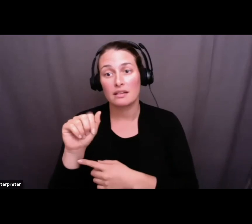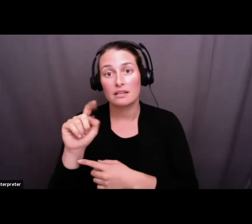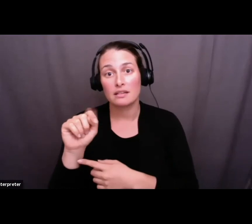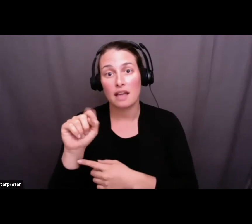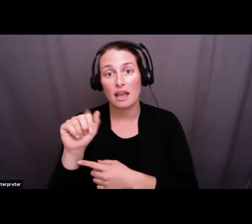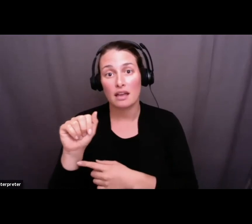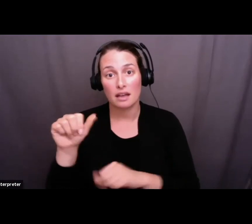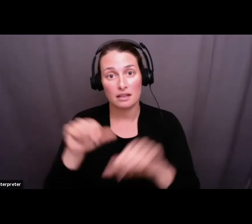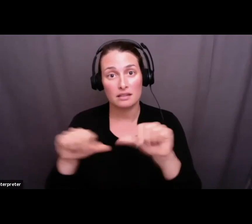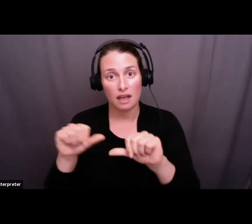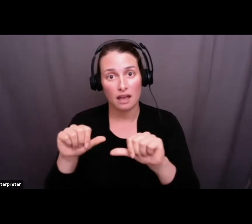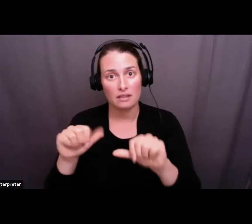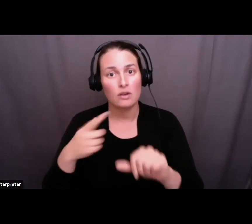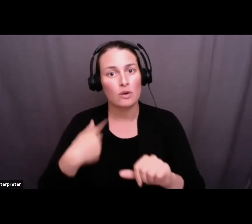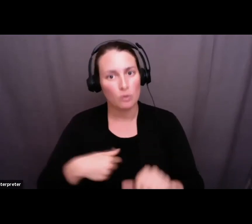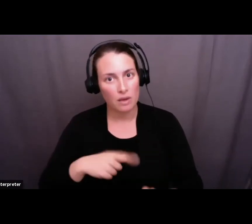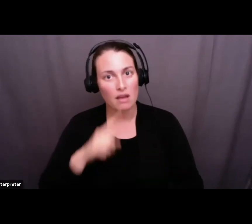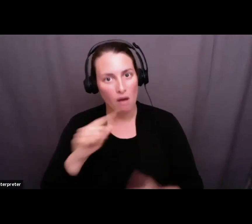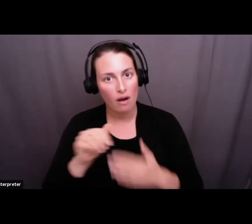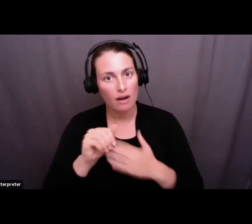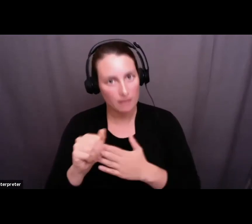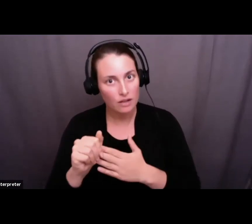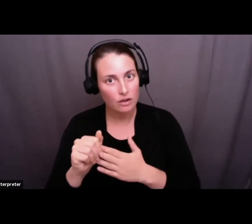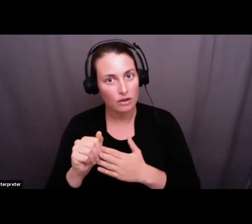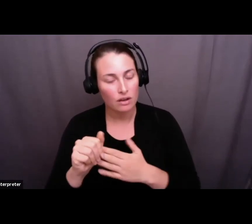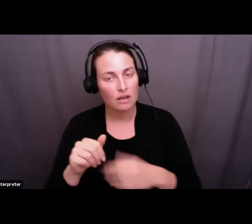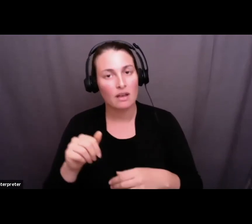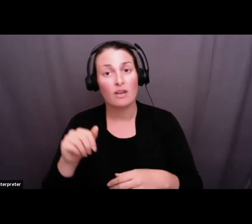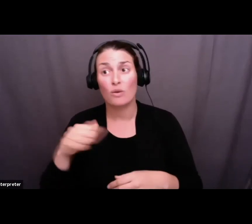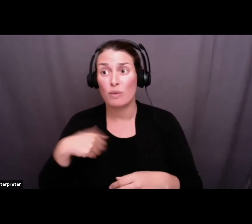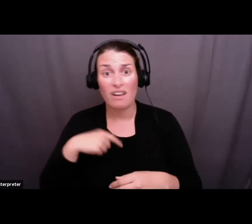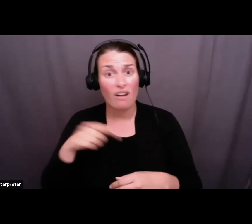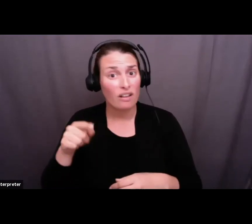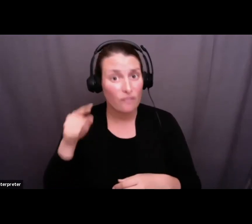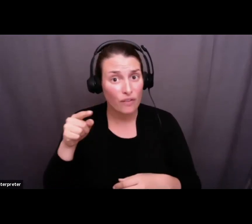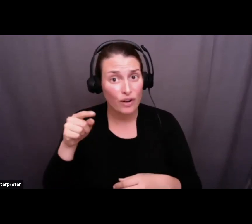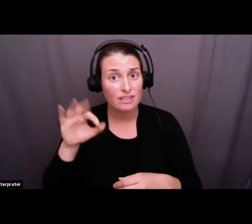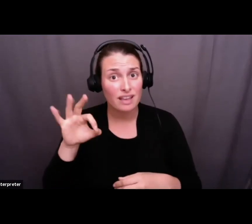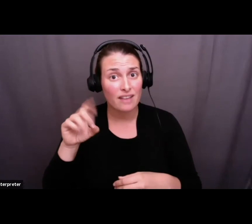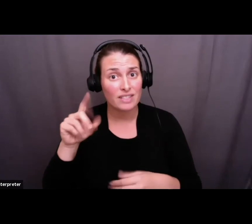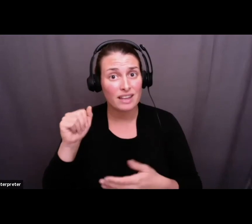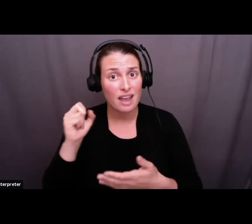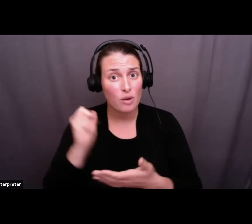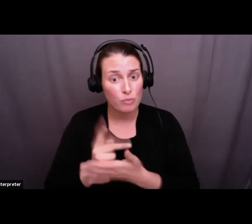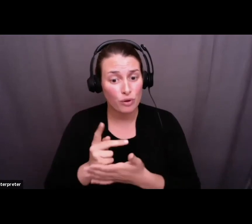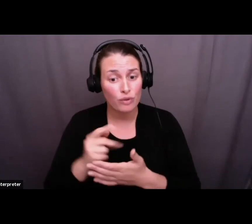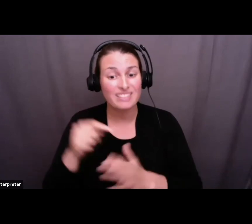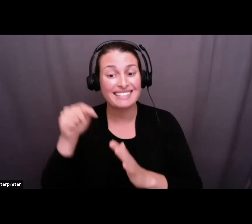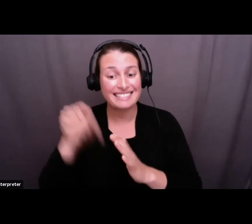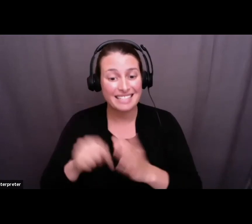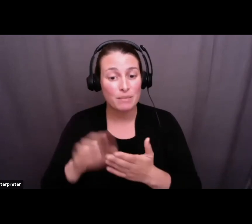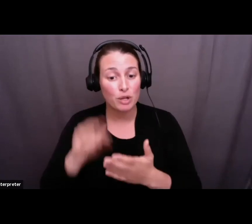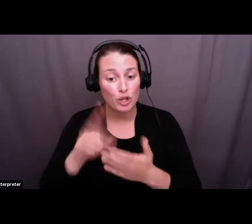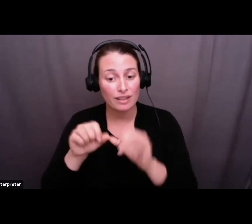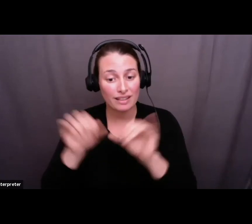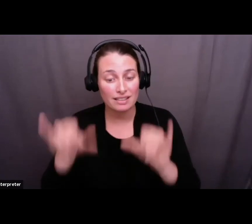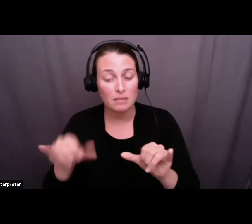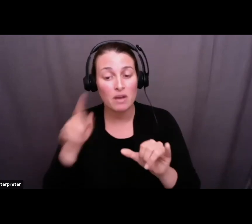position. The first FDA-approved deep learning system is for the diagnosis of diabetic retinopathy.